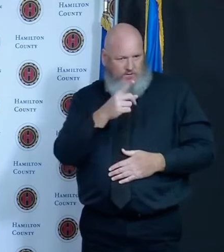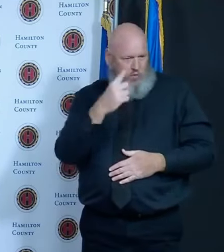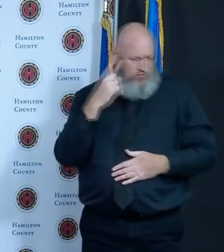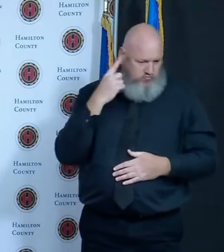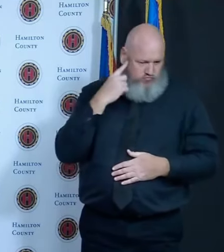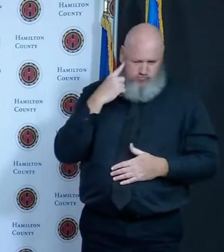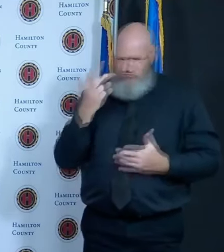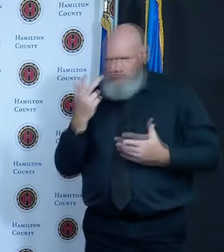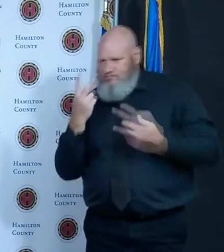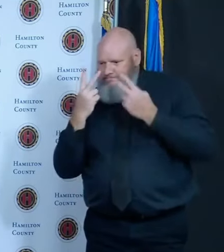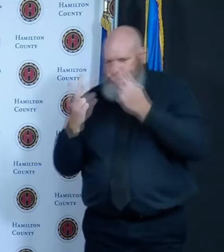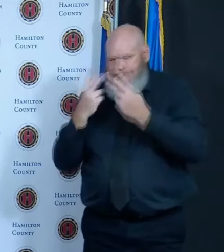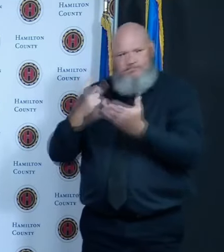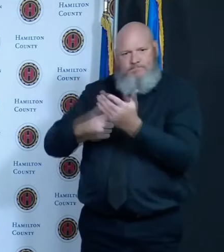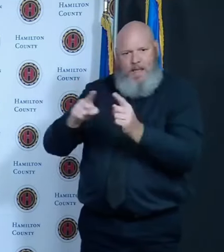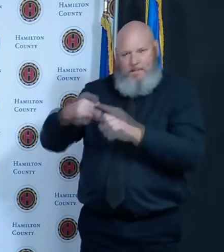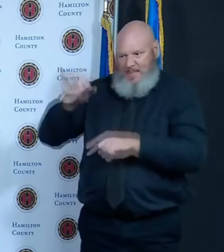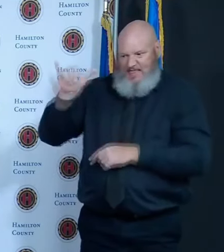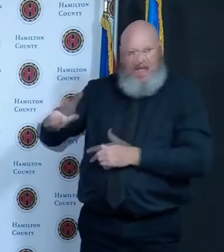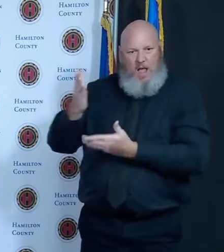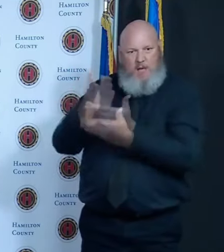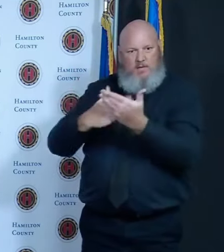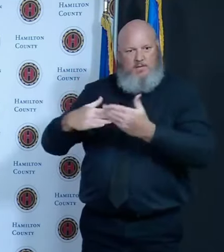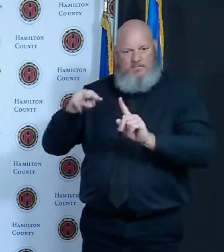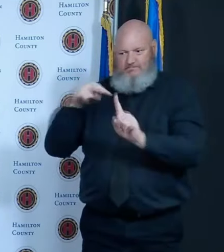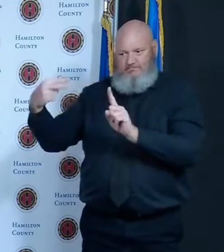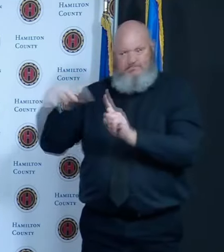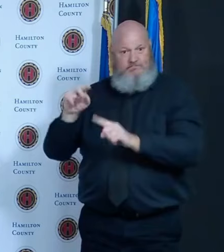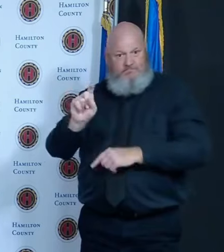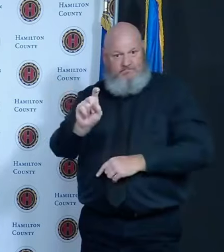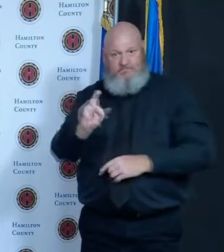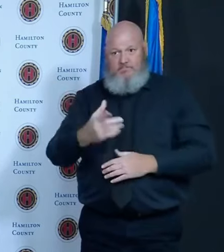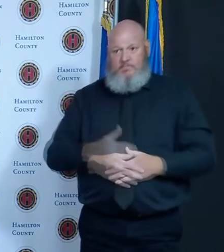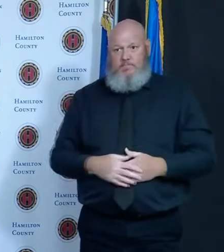reopening or getting it right the first time I'm just hearing people want it